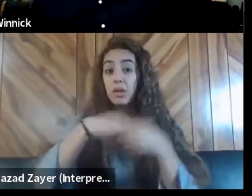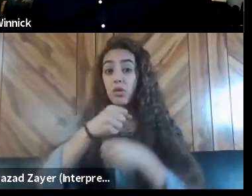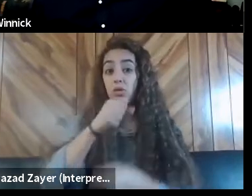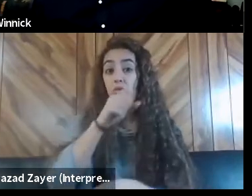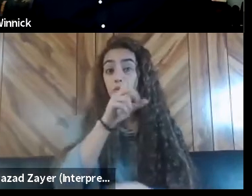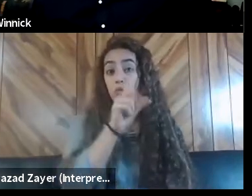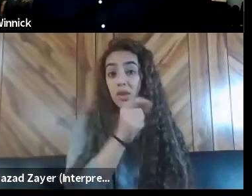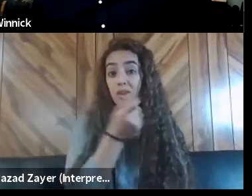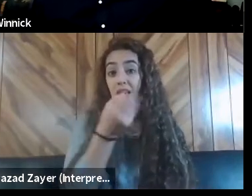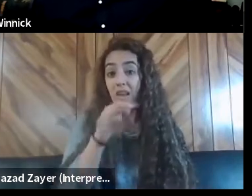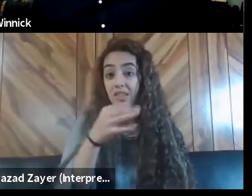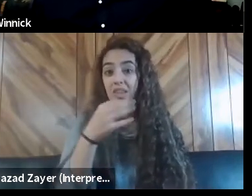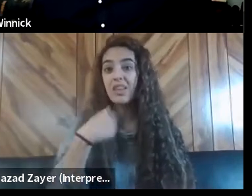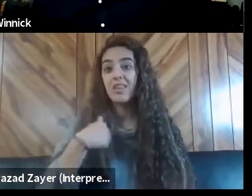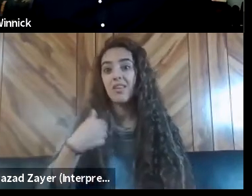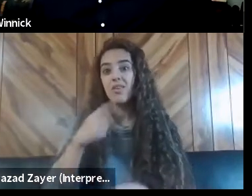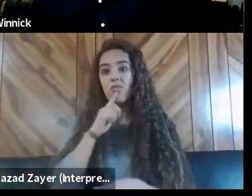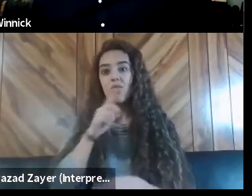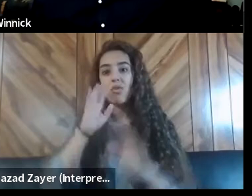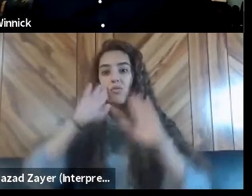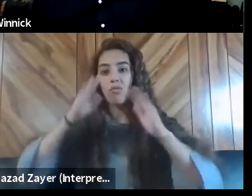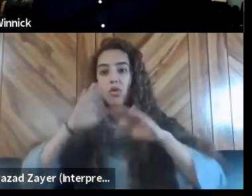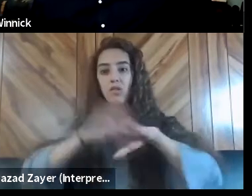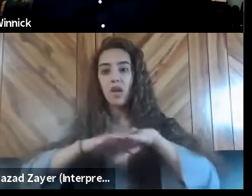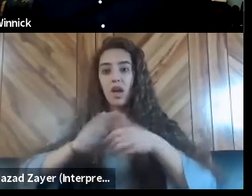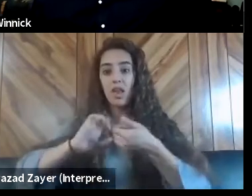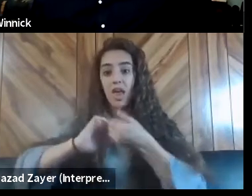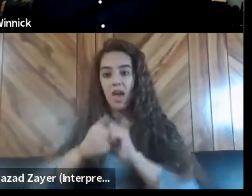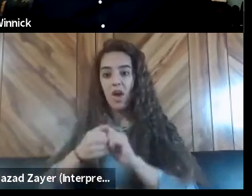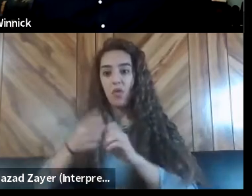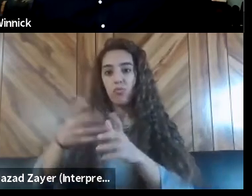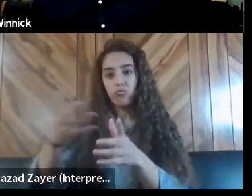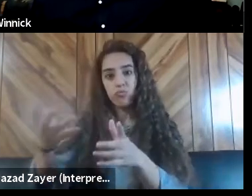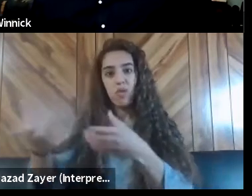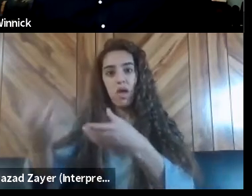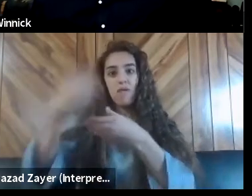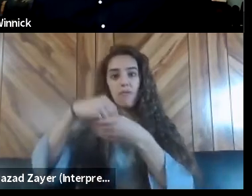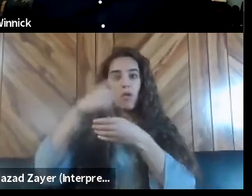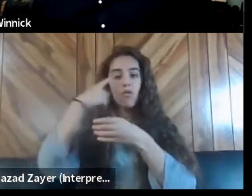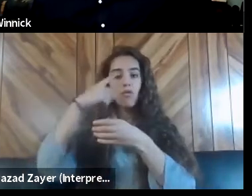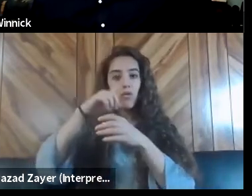it. And it worked. It was working for what I think the